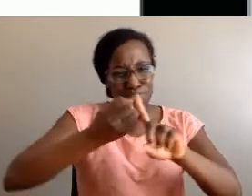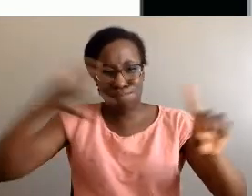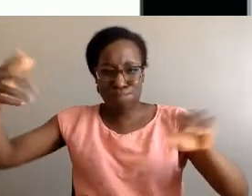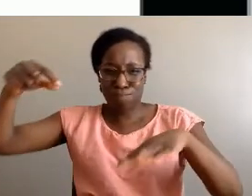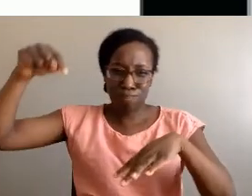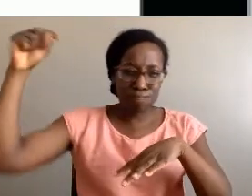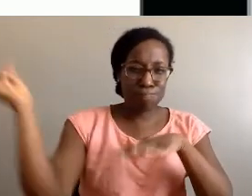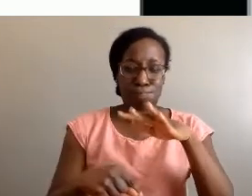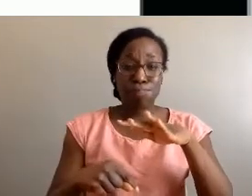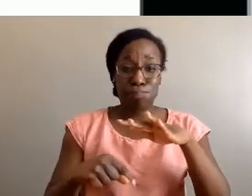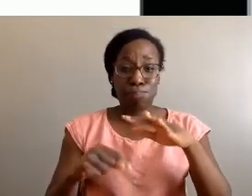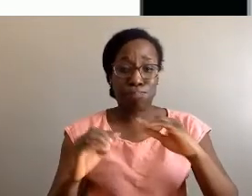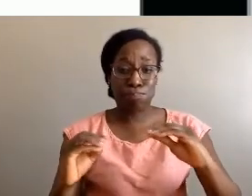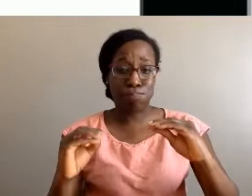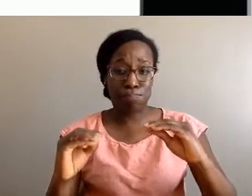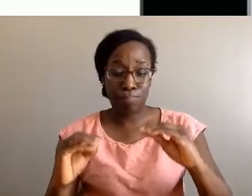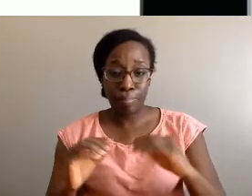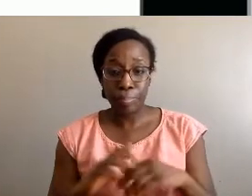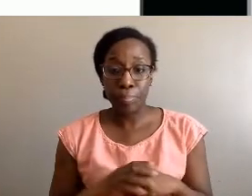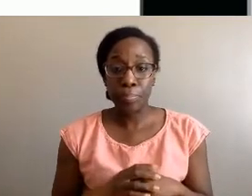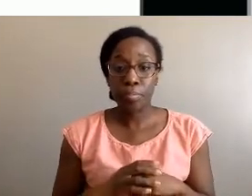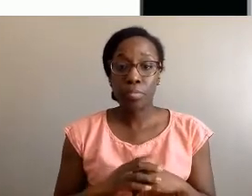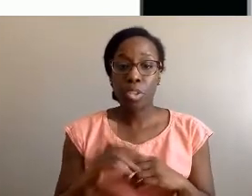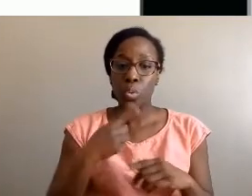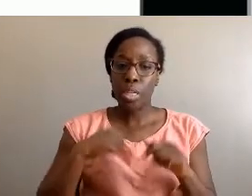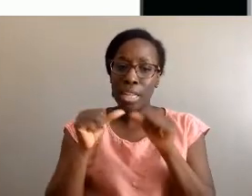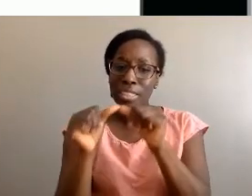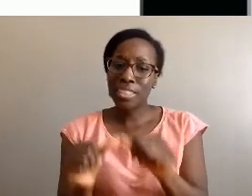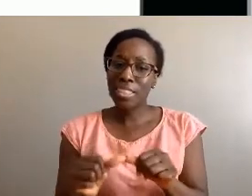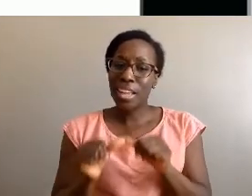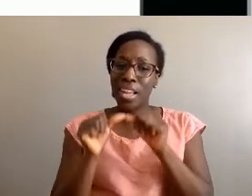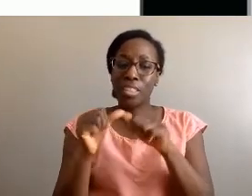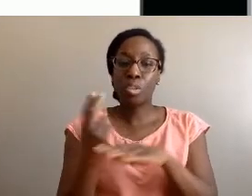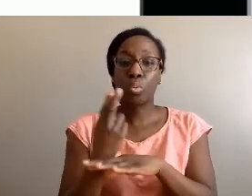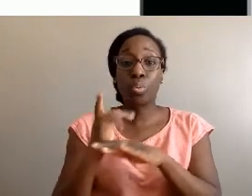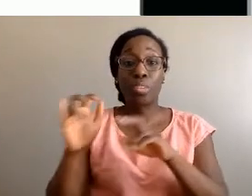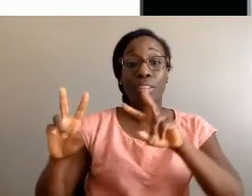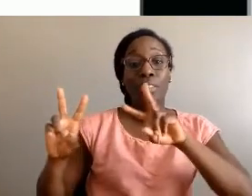We continuously use assessment as learning, and scaffold students in their learning